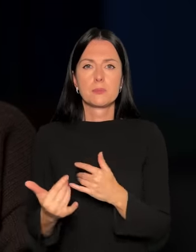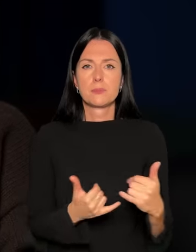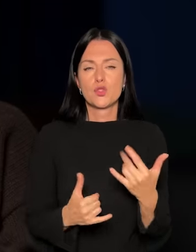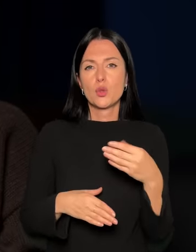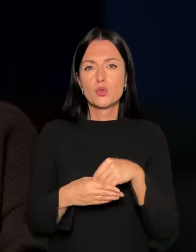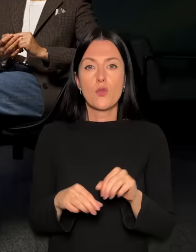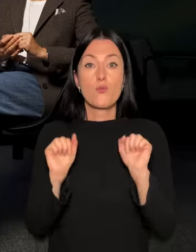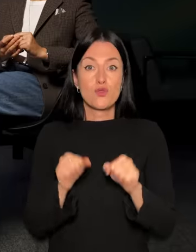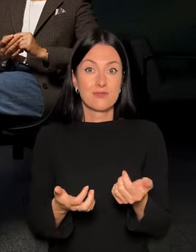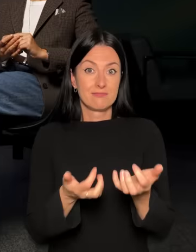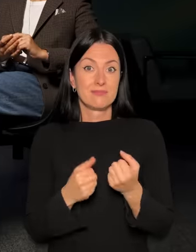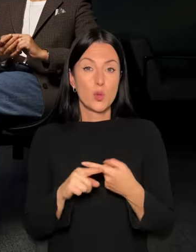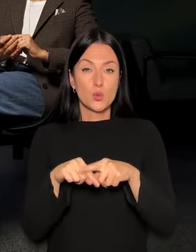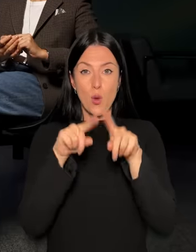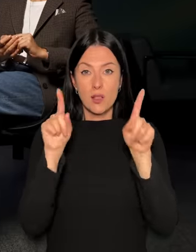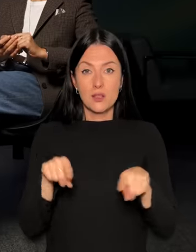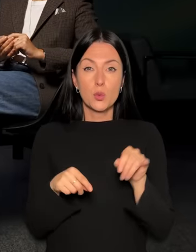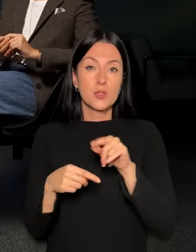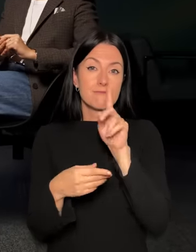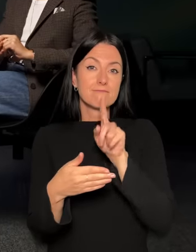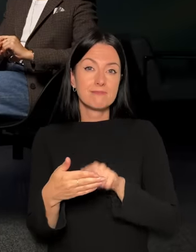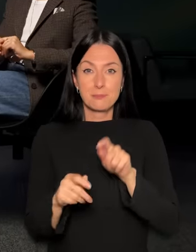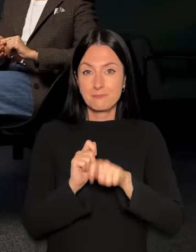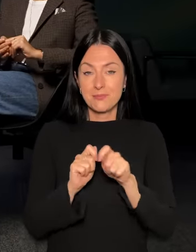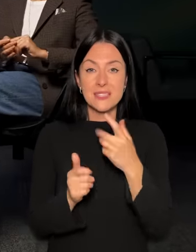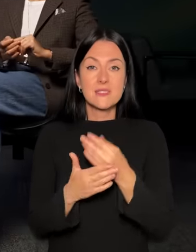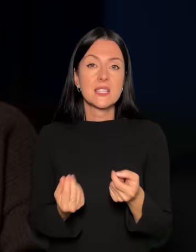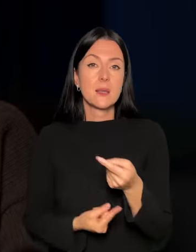You can get this questionnaire and check how inclusive your business is.